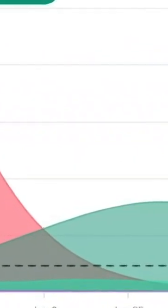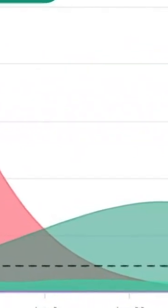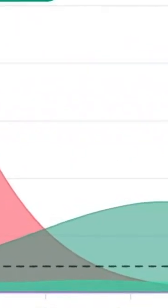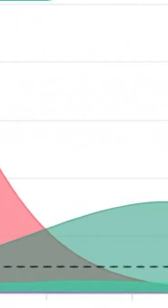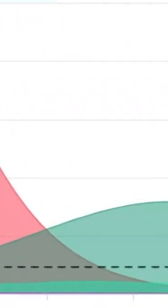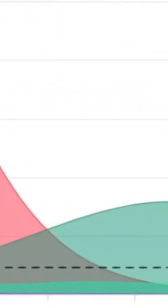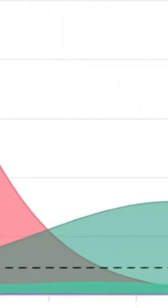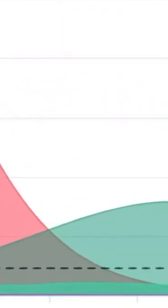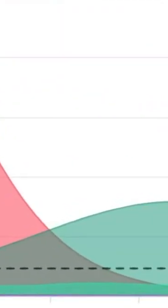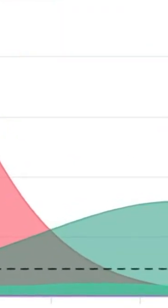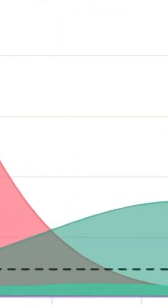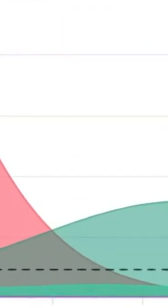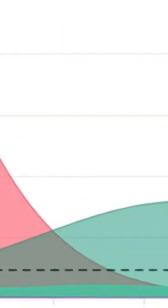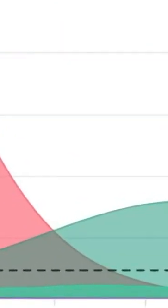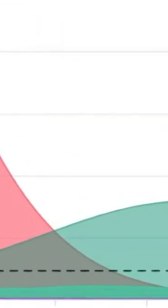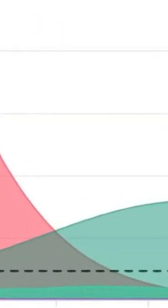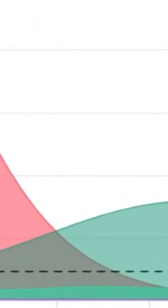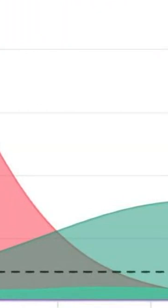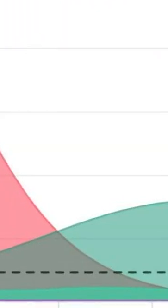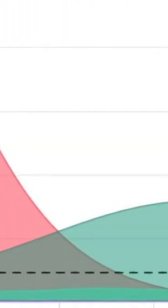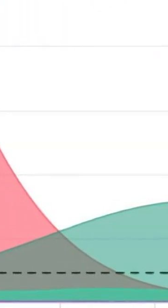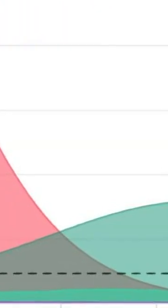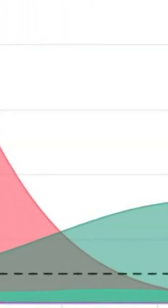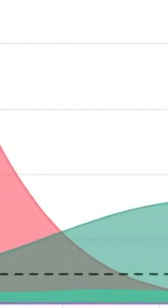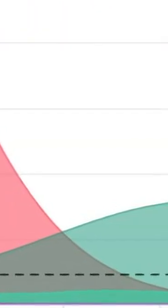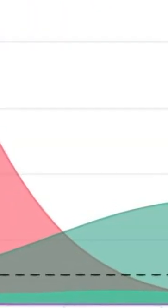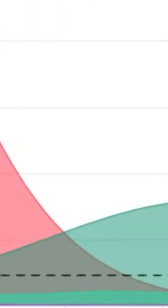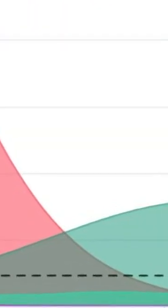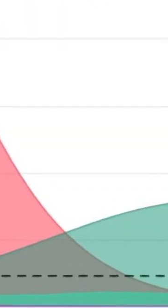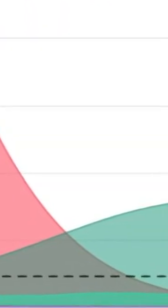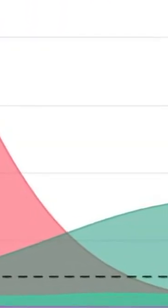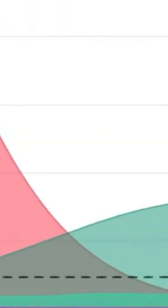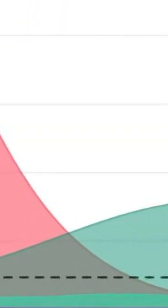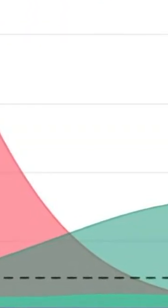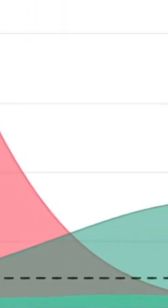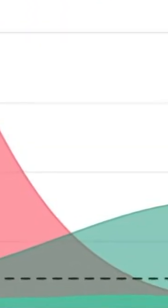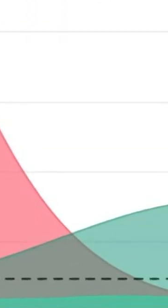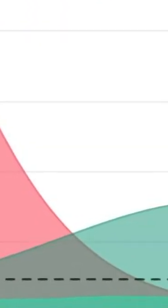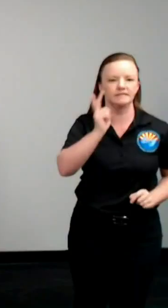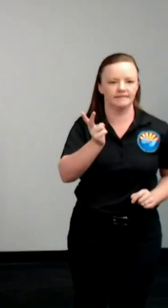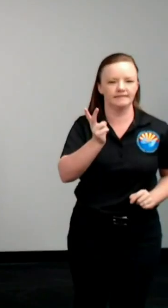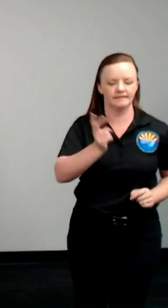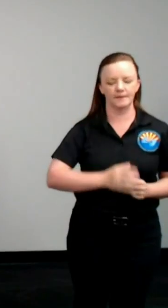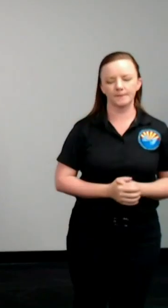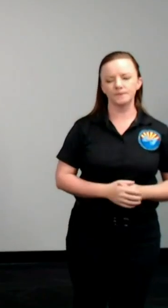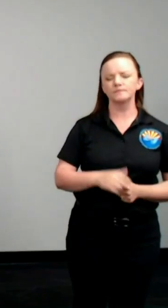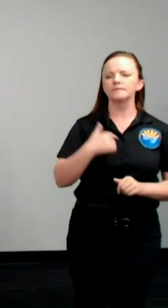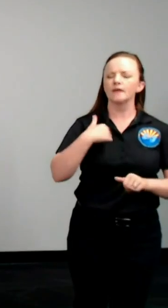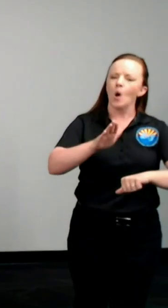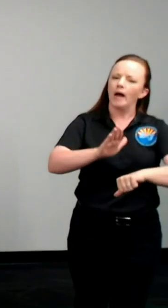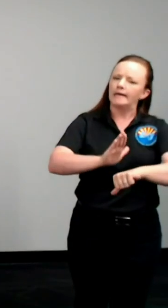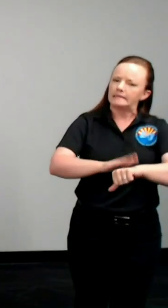SUGGEST WE ARE ON TRACK FOR SOMEWHERE SUGGEST WE ARE ON TRACK FOR SOMEWHERE BETWEEN SUGGEST WE ARE ON TRACK FOR SOMEWHERE BETWEEN THE SUGGEST WE ARE ON TRACK FOR SOMEWHERE BETWEEN THE PURPLE SOMEWHERE BETWEEN THE PURPLE SOMEWHERE BETWEEN THE PURPLE AND SOMEWHERE BETWEEN THE PURPLE AND THE SOMEWHERE BETWEEN THE PURPLE AND THE LIGHT SOMEWHERE BETWEEN THE PURPLE AND THE LIGHT GREEN. AND THE LIGHT GREEN. AND THE LIGHT GREEN. HOWEVER AND THE LIGHT GREEN. HOWEVER THIS AND THE LIGHT GREEN. HOWEVER THIS IS AND THE LIGHT GREEN. HOWEVER THIS IS JUST AND THE LIGHT GREEN. HOWEVER THIS IS JUST AN HOWEVER THIS IS JUST AN HOWEVER THIS IS JUST AN ESTIMATE HOWEVER THIS IS JUST AN ESTIMATE MARICOPA HOWEVER THIS IS JUST AN ESTIMATE MARICOPA COUNTY'S ESTIMATE MARICOPA COUNTY'S ESTIMATE MARICOPA COUNTY'S MEDICAL ESTIMATE MARICOPA COUNTY'S MEDICAL DIRECTOR ESTIMATE MARICOPA COUNTY'S MEDICAL DIRECTOR FOR ESTIMATE MARICOPA COUNTY'S MEDICAL DIRECTOR FOR DISEASE MEDICAL DIRECTOR FOR DISEASE MEDICAL DIRECTOR FOR DISEASE CONTROL